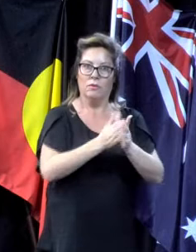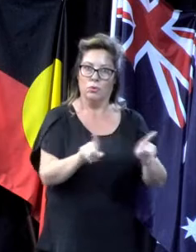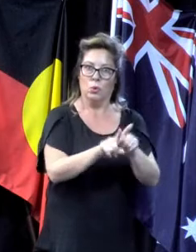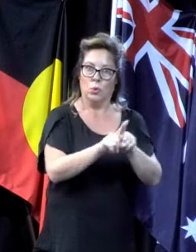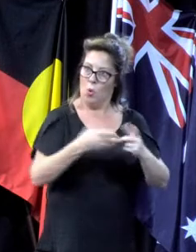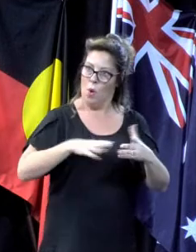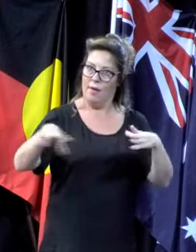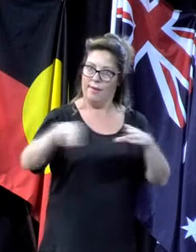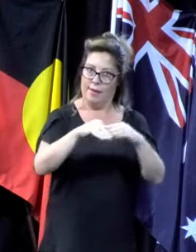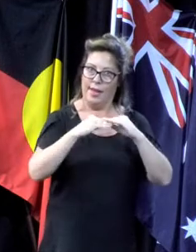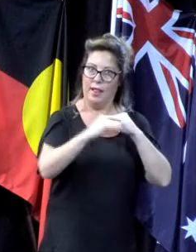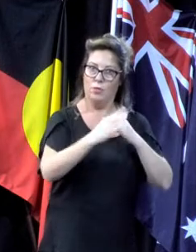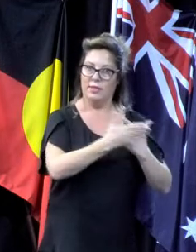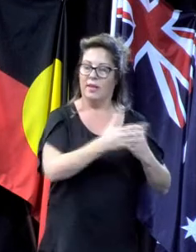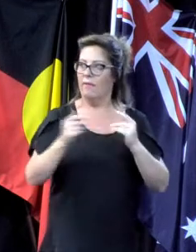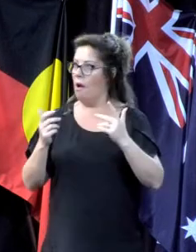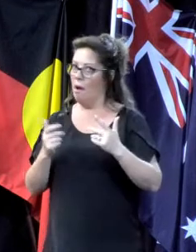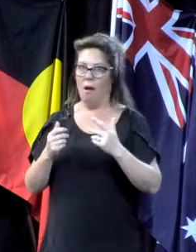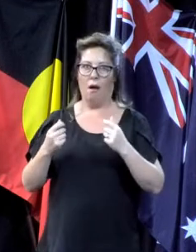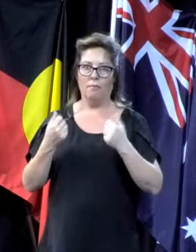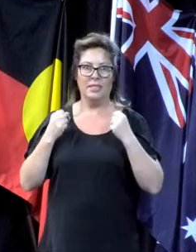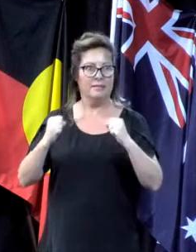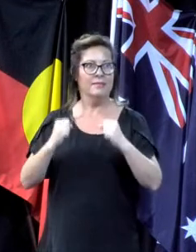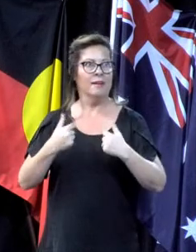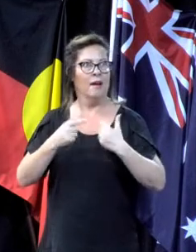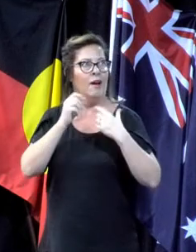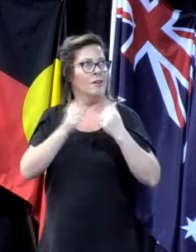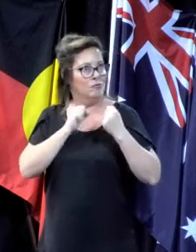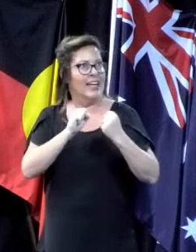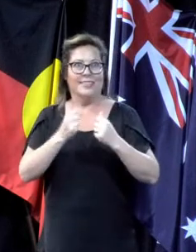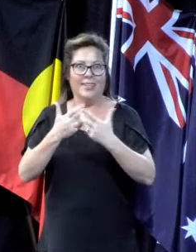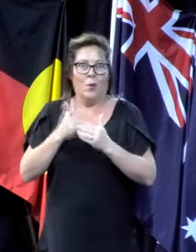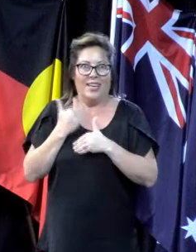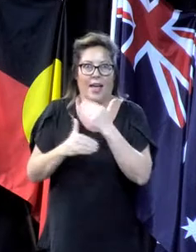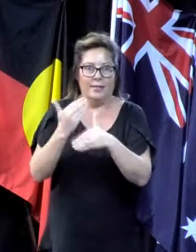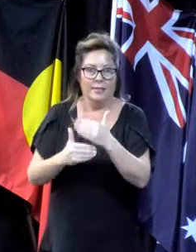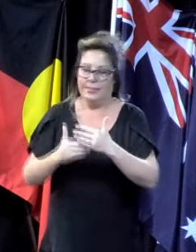ultimately meant I latched on and said, "Yes, yes, we're doing this. We're going ahead with that."